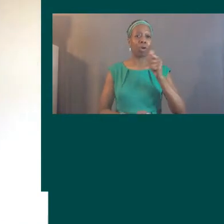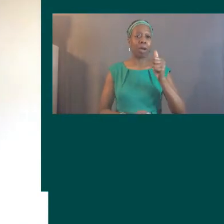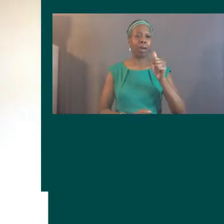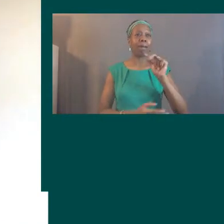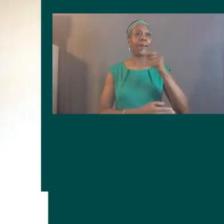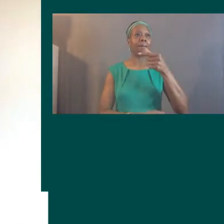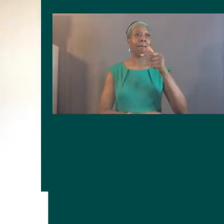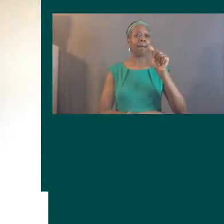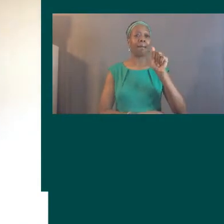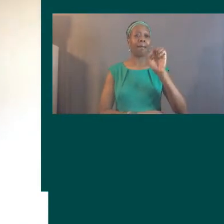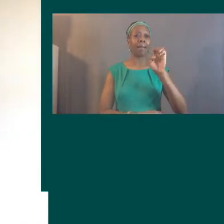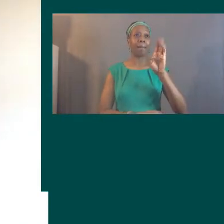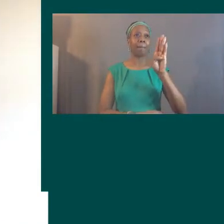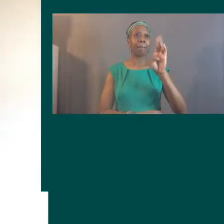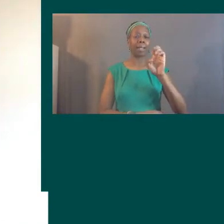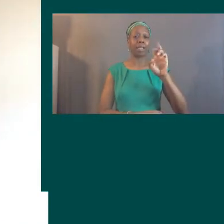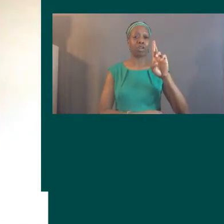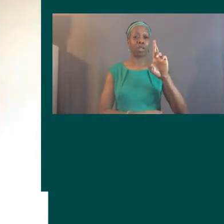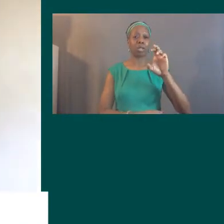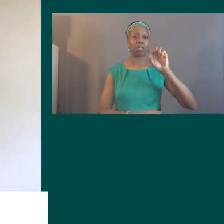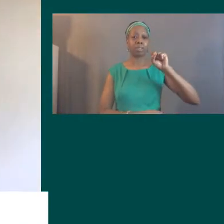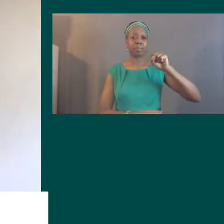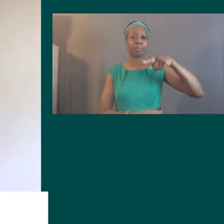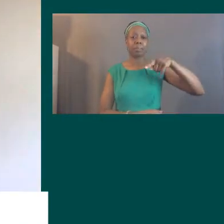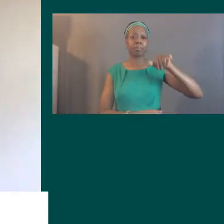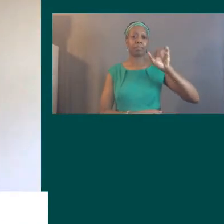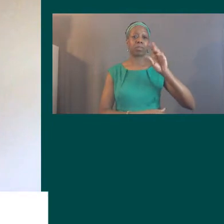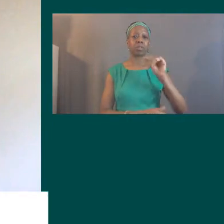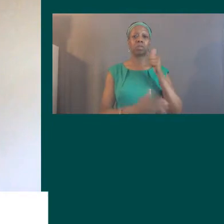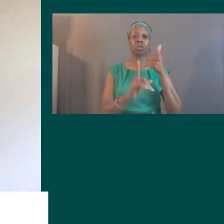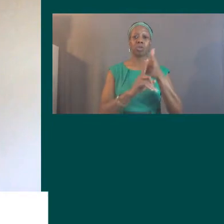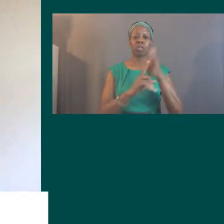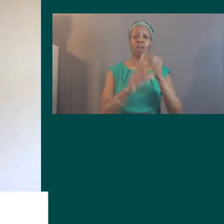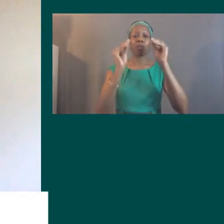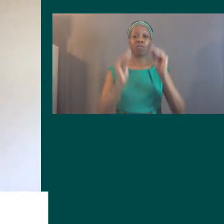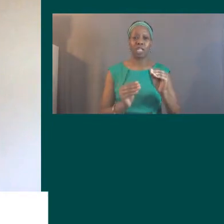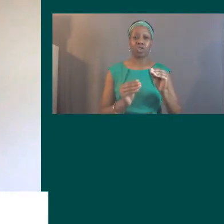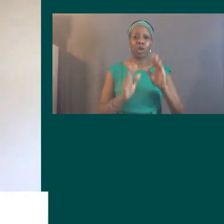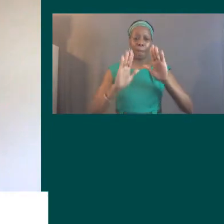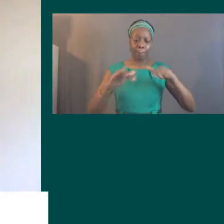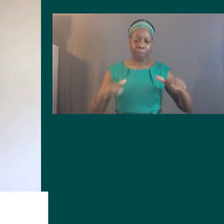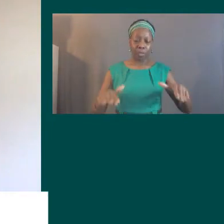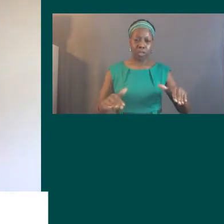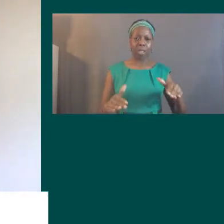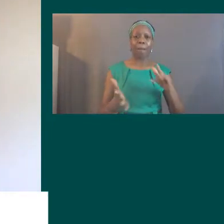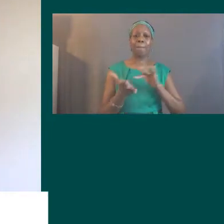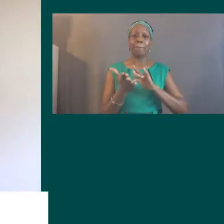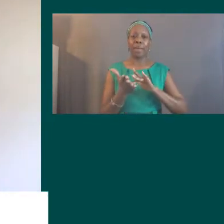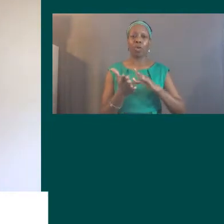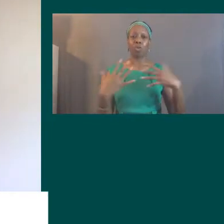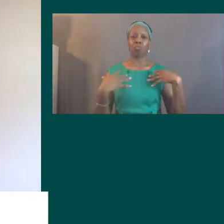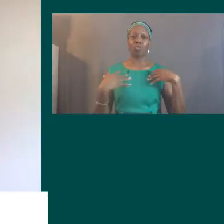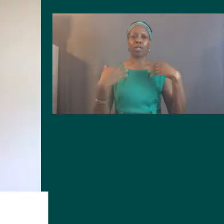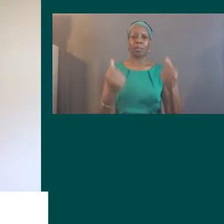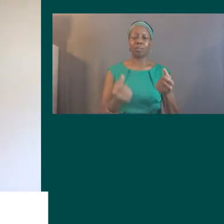in pediatric physical medicine rehabilitation. And we are so fortunate to have her